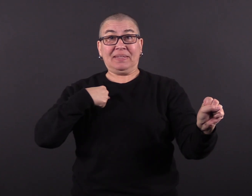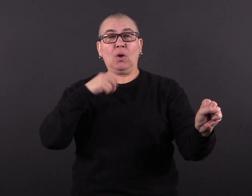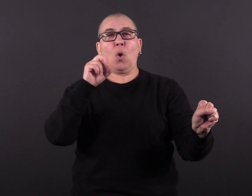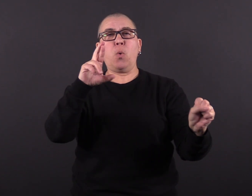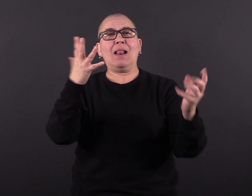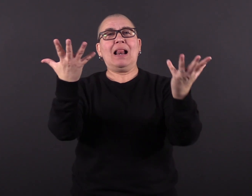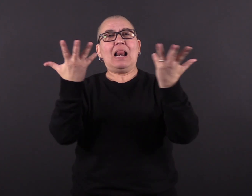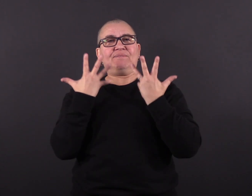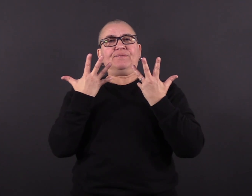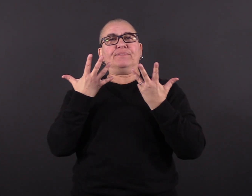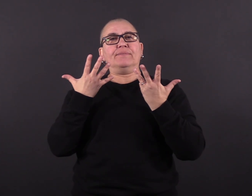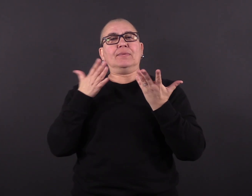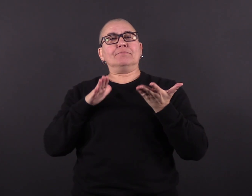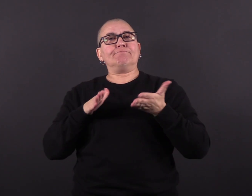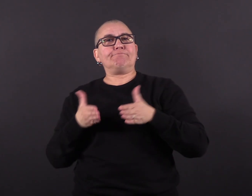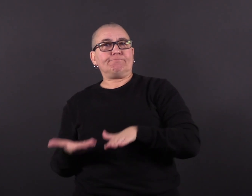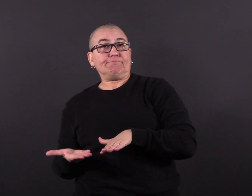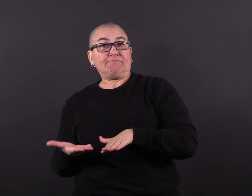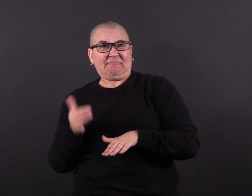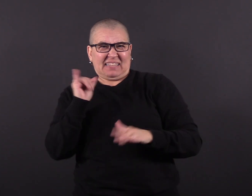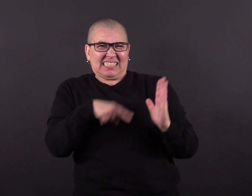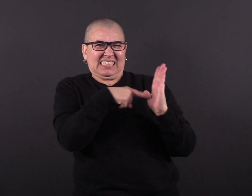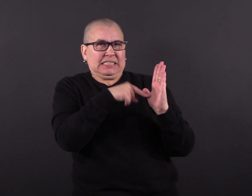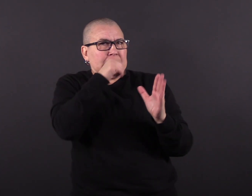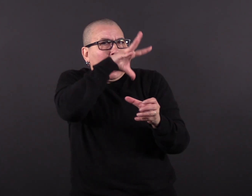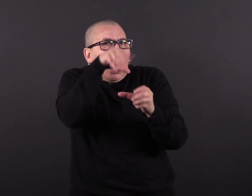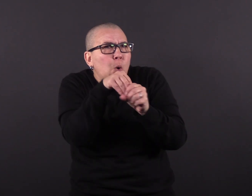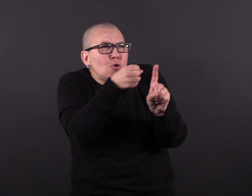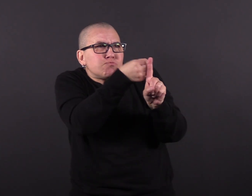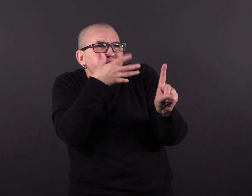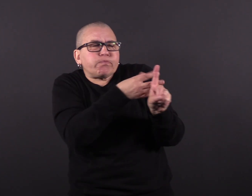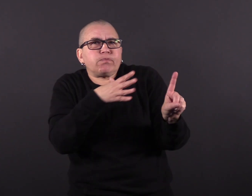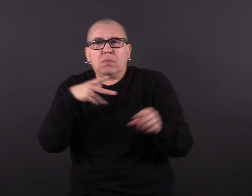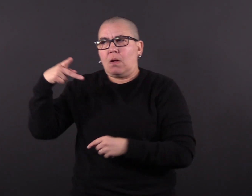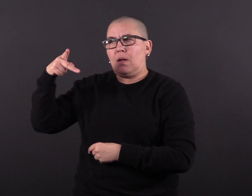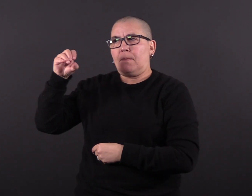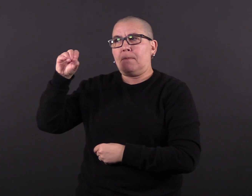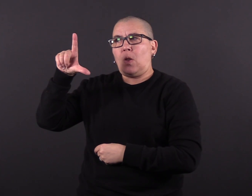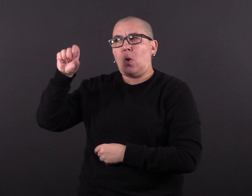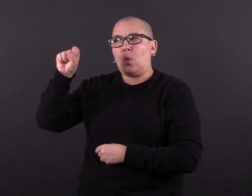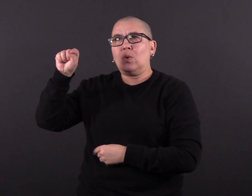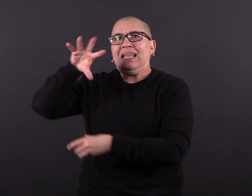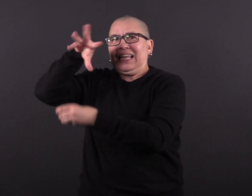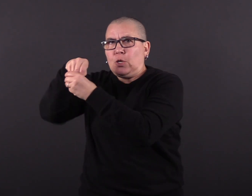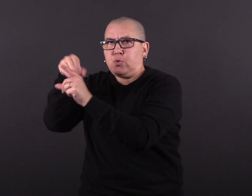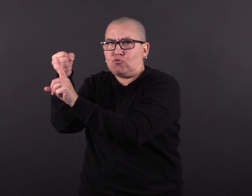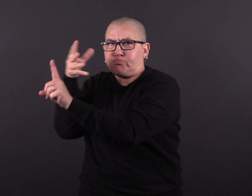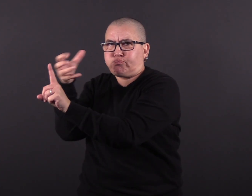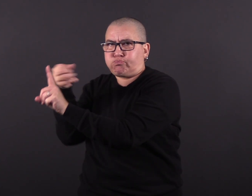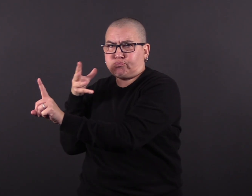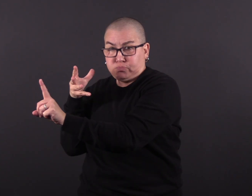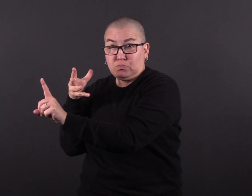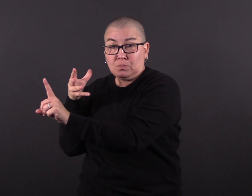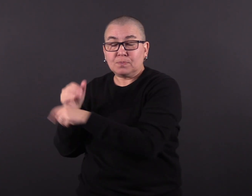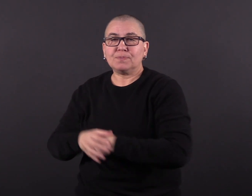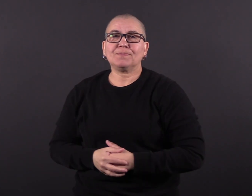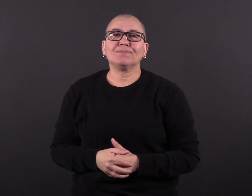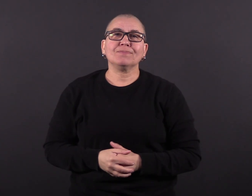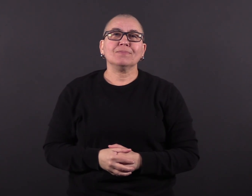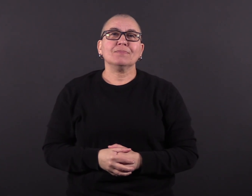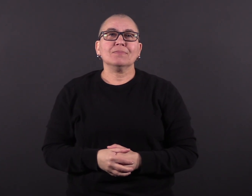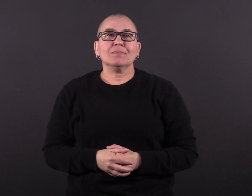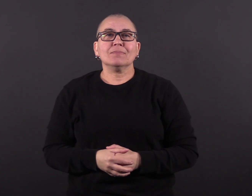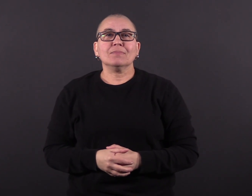whether or not a patient wants to be saved or left to pass away without life sustaining measures.